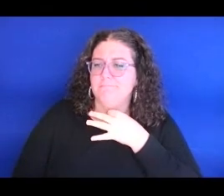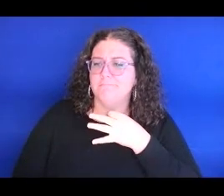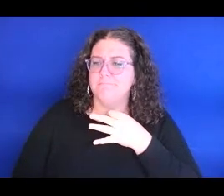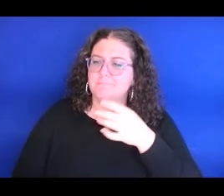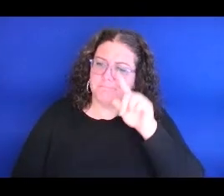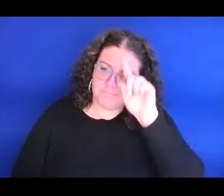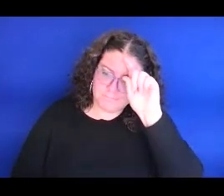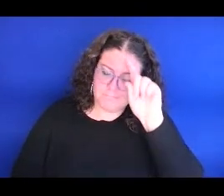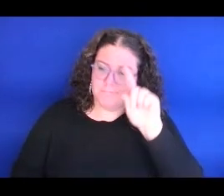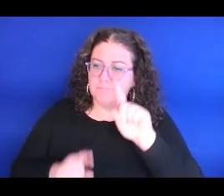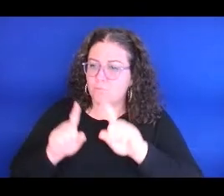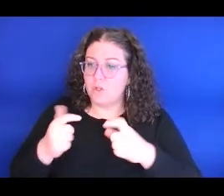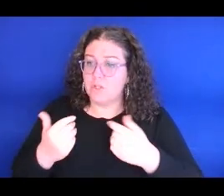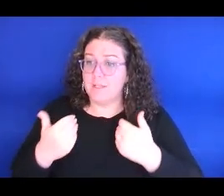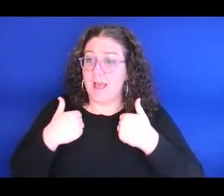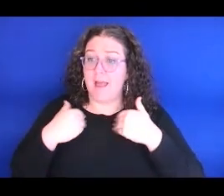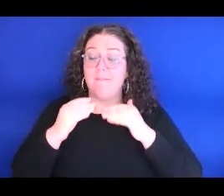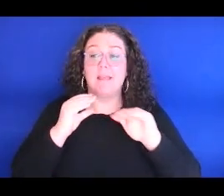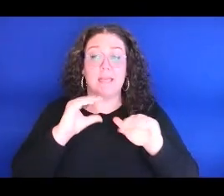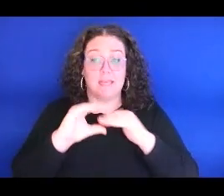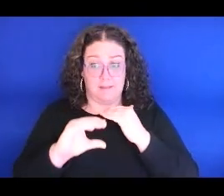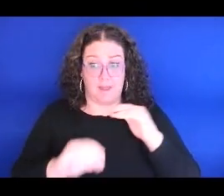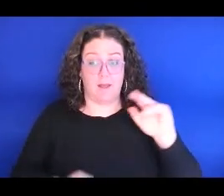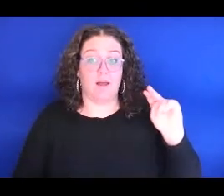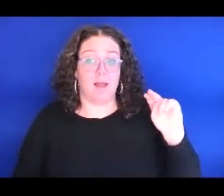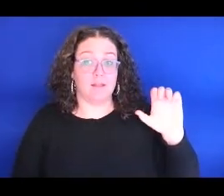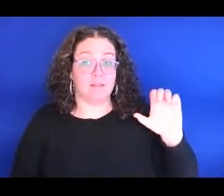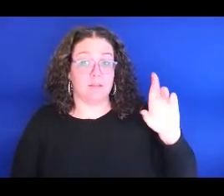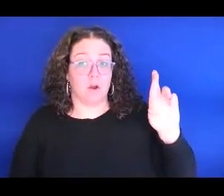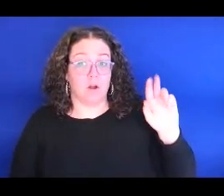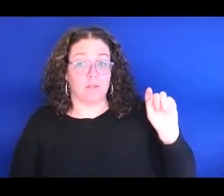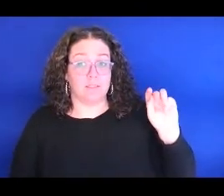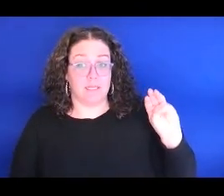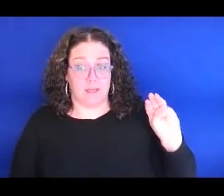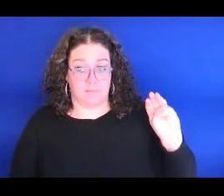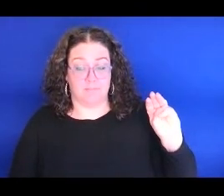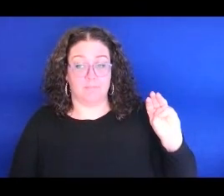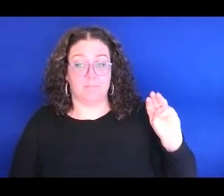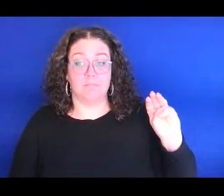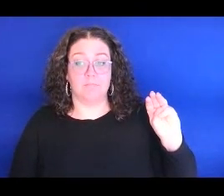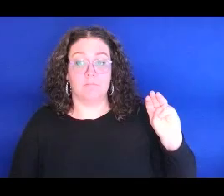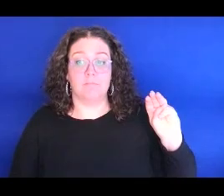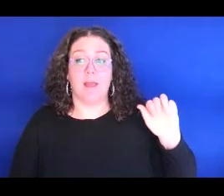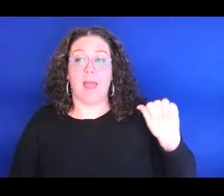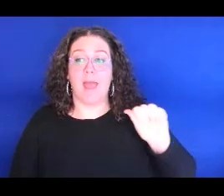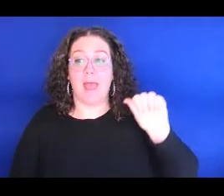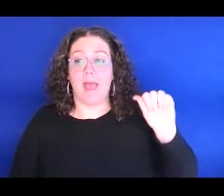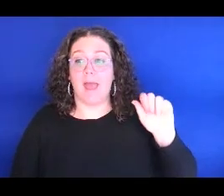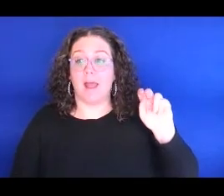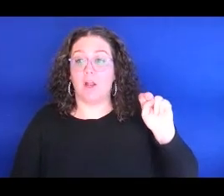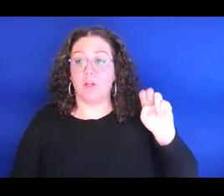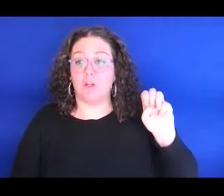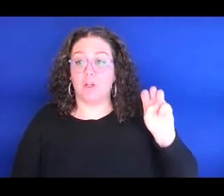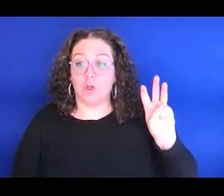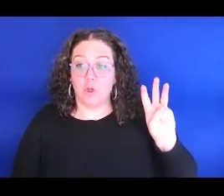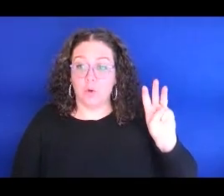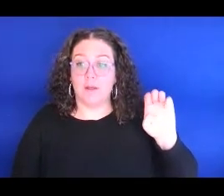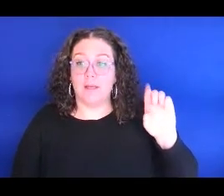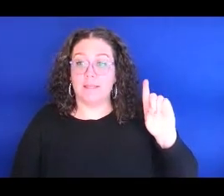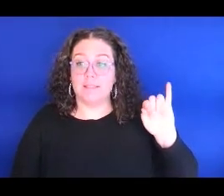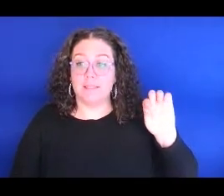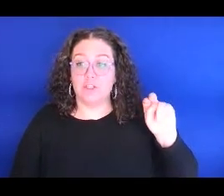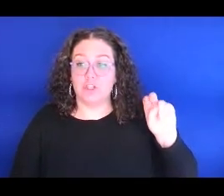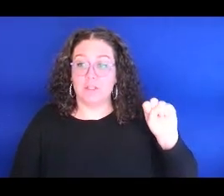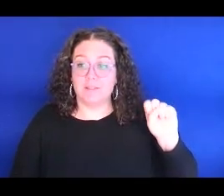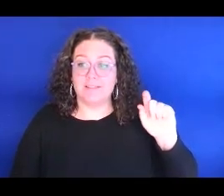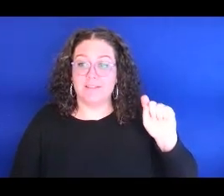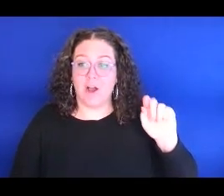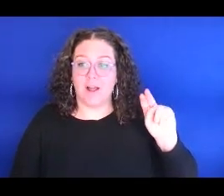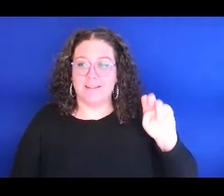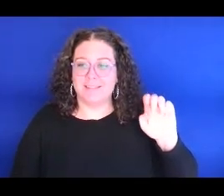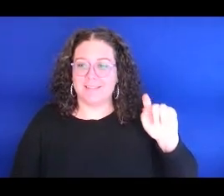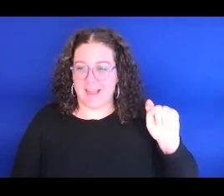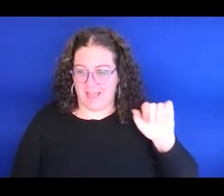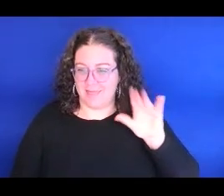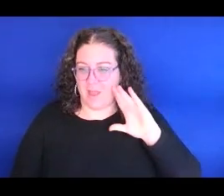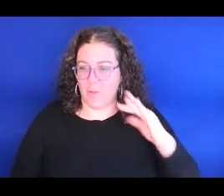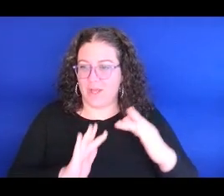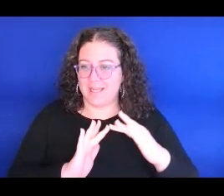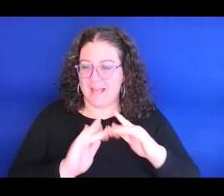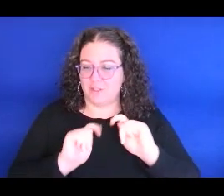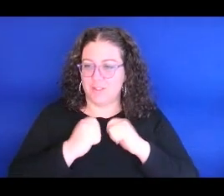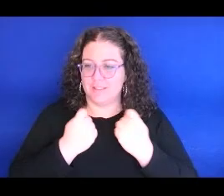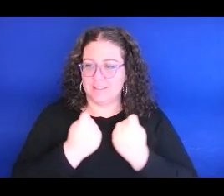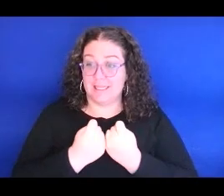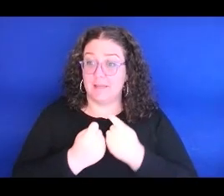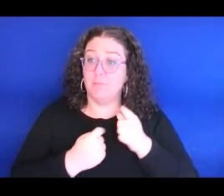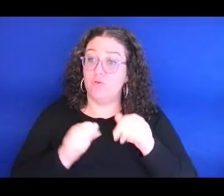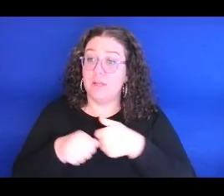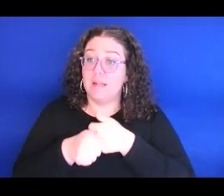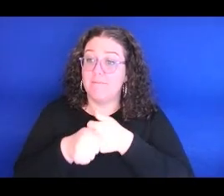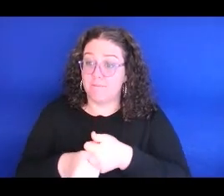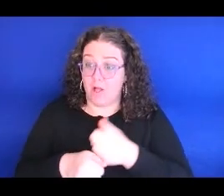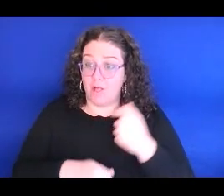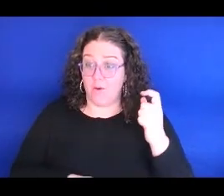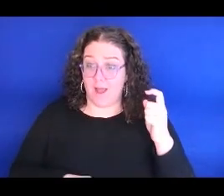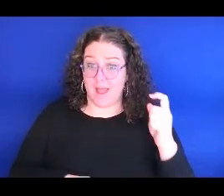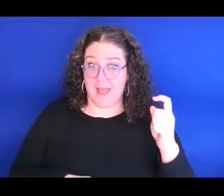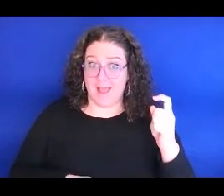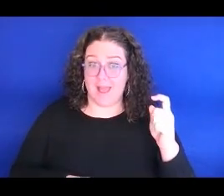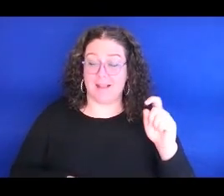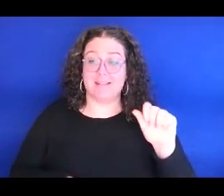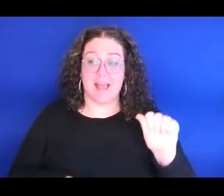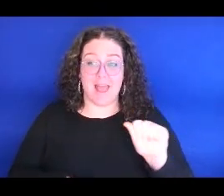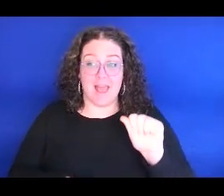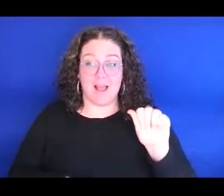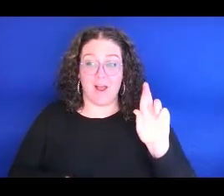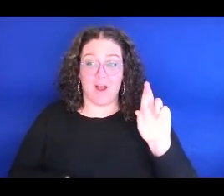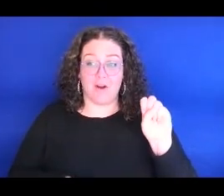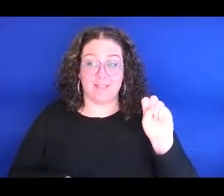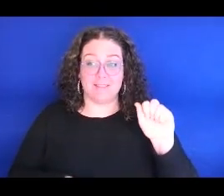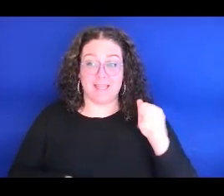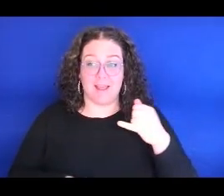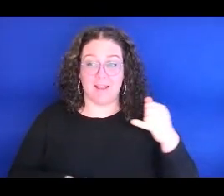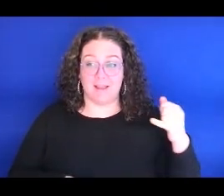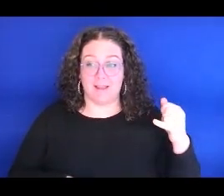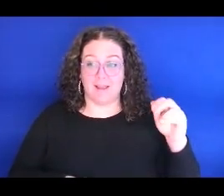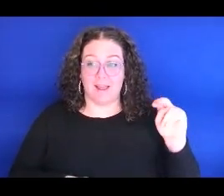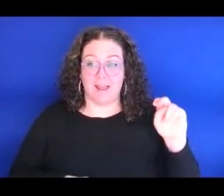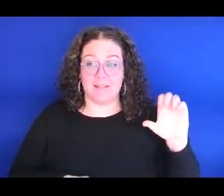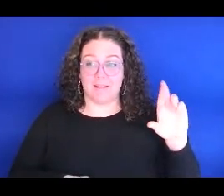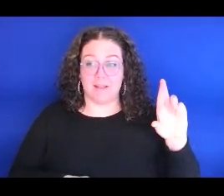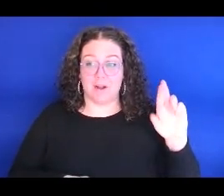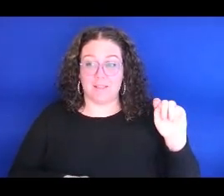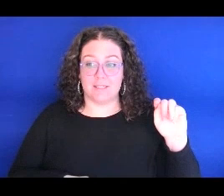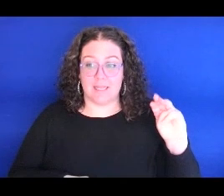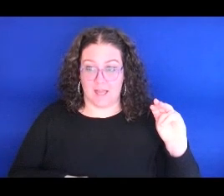us an email at NCRTM@neweditions.net. And be sure to follow us on X @RSA_NCRTM